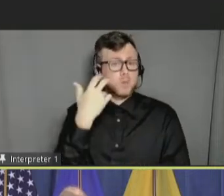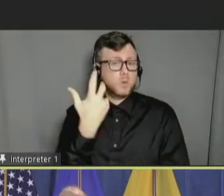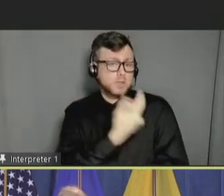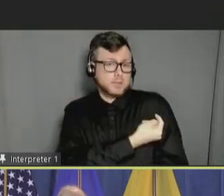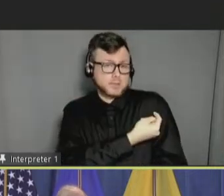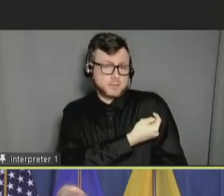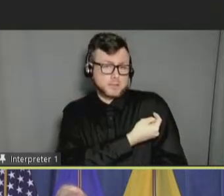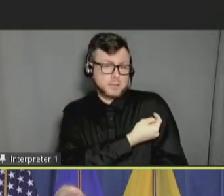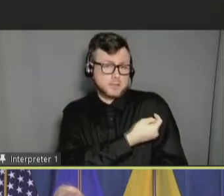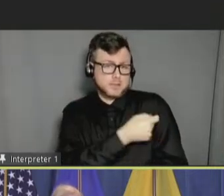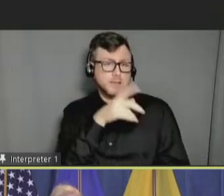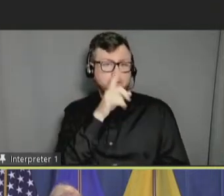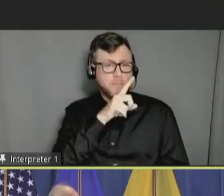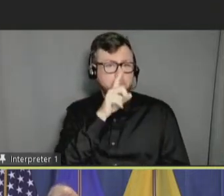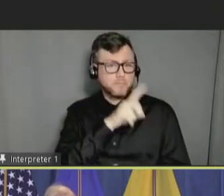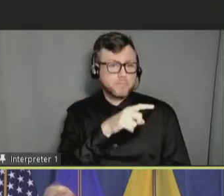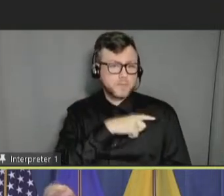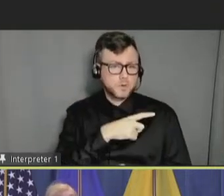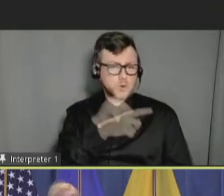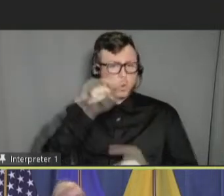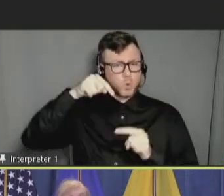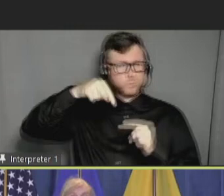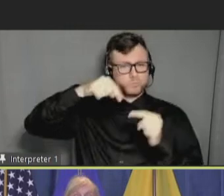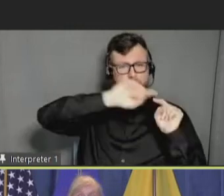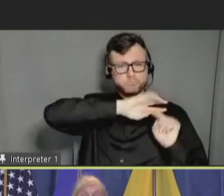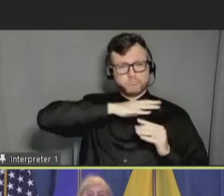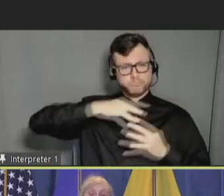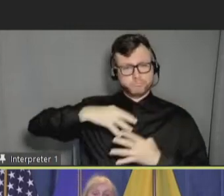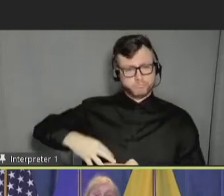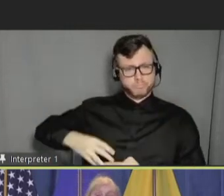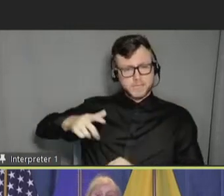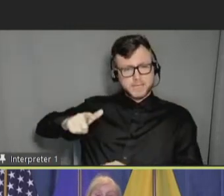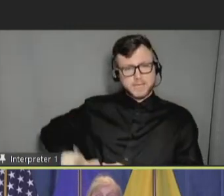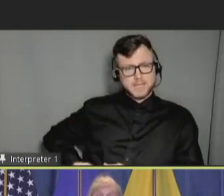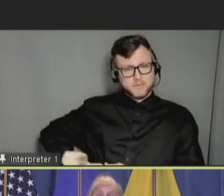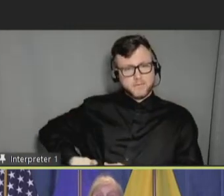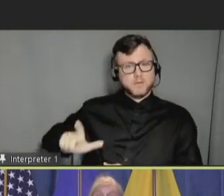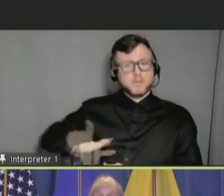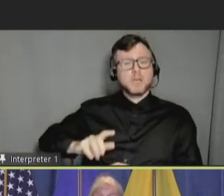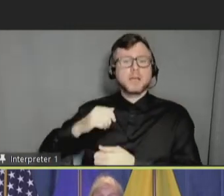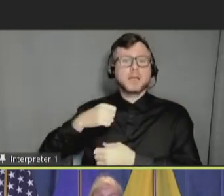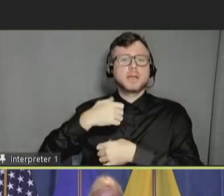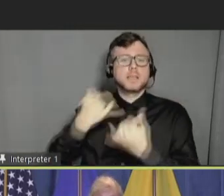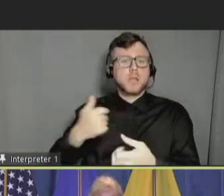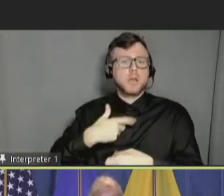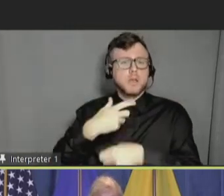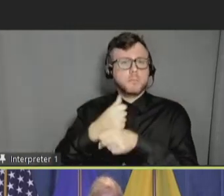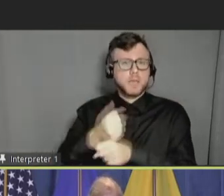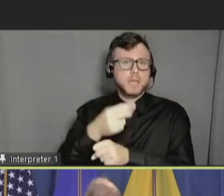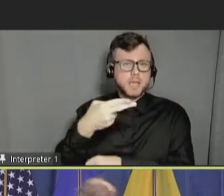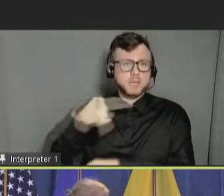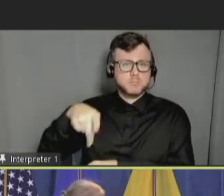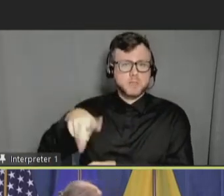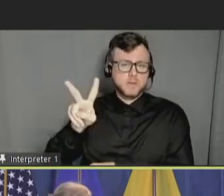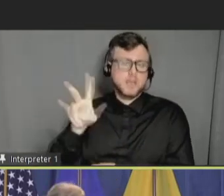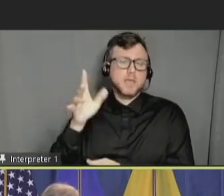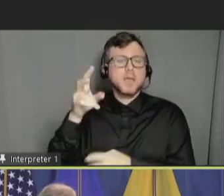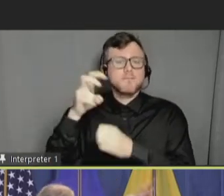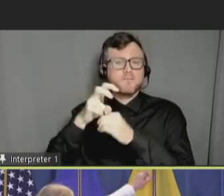bone of the mouse, it goes to the liver, and that mouse will now make HBV virus particles. So, when